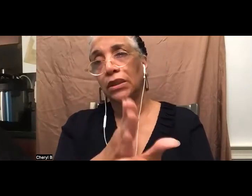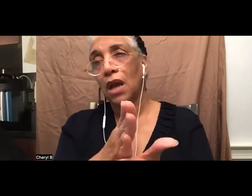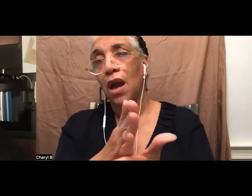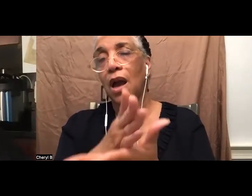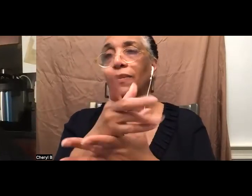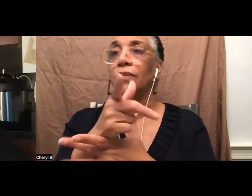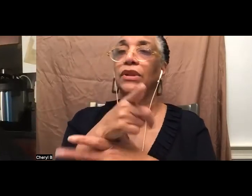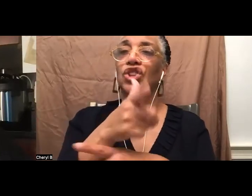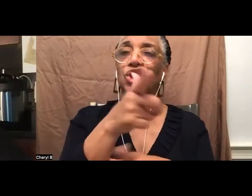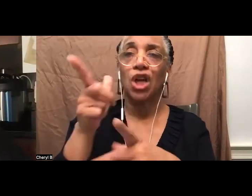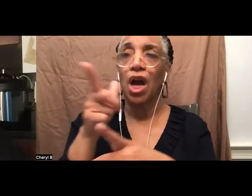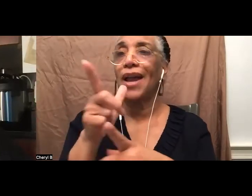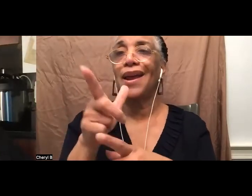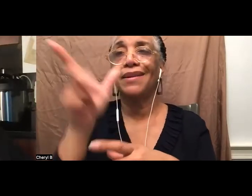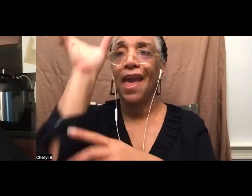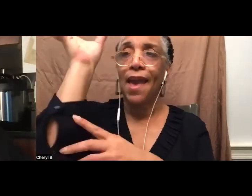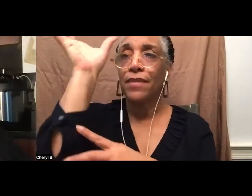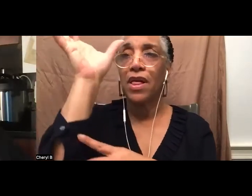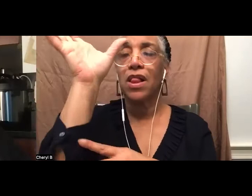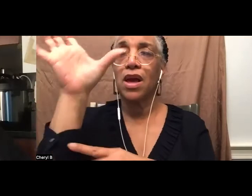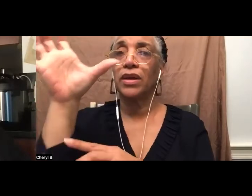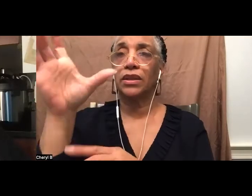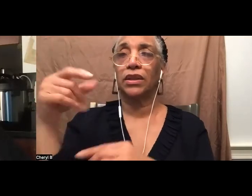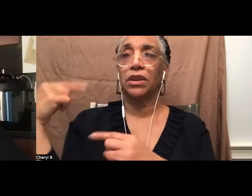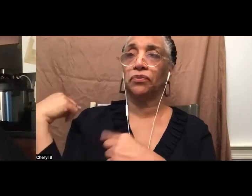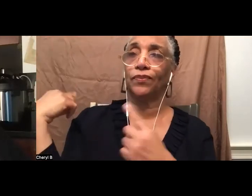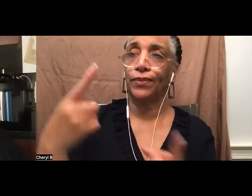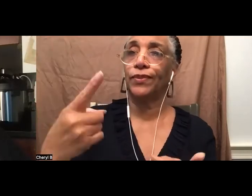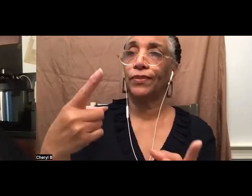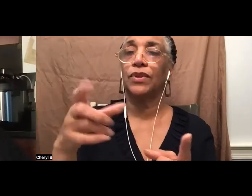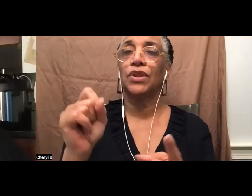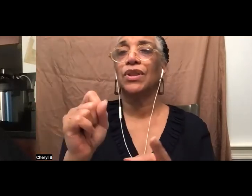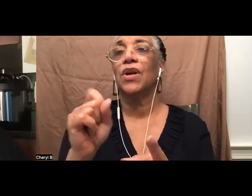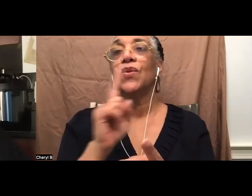ambulances over the years. The hypocrisy of this is that